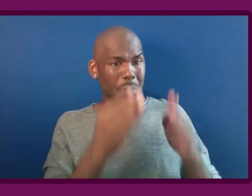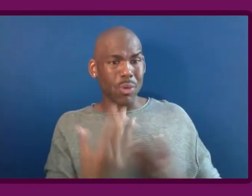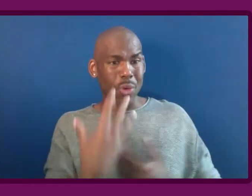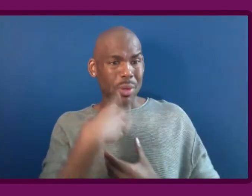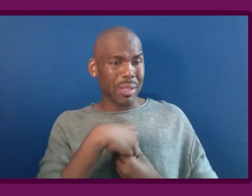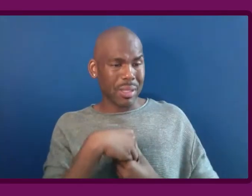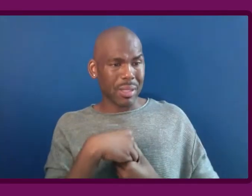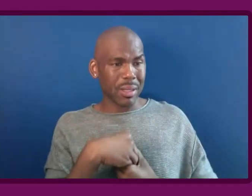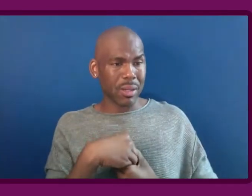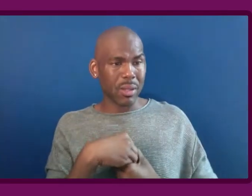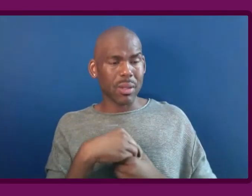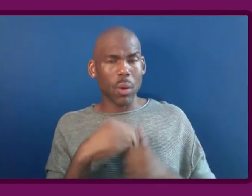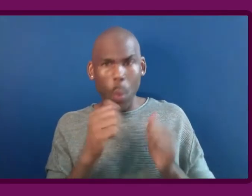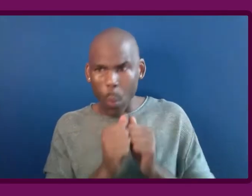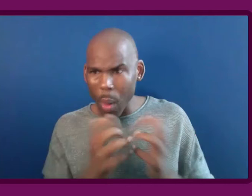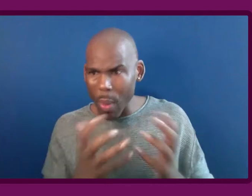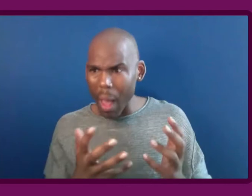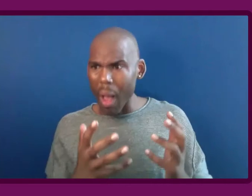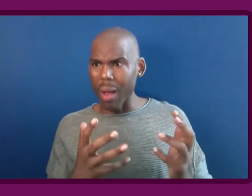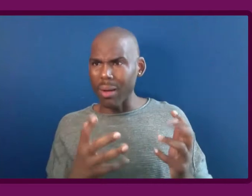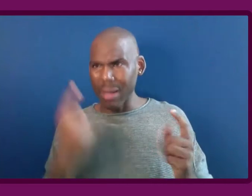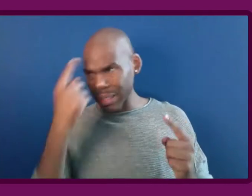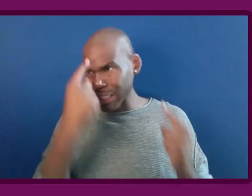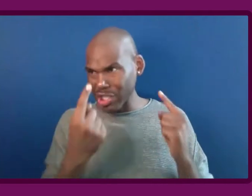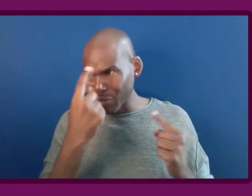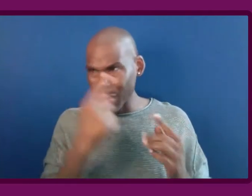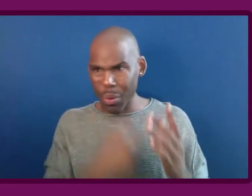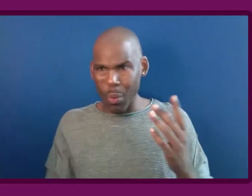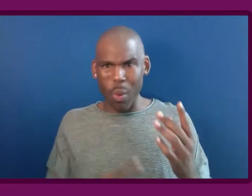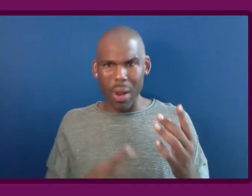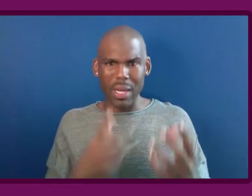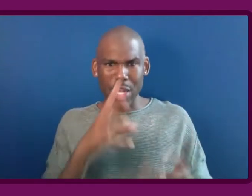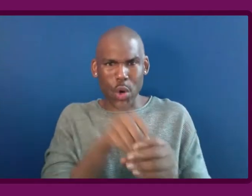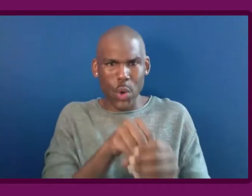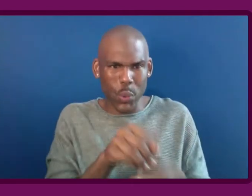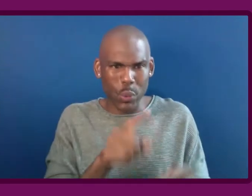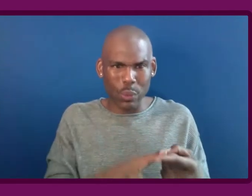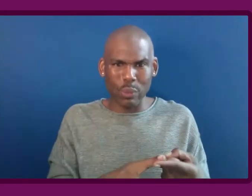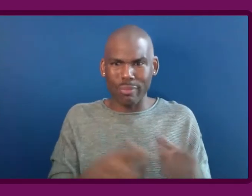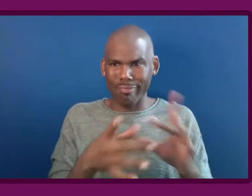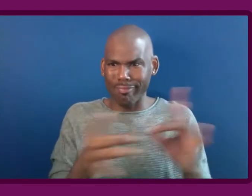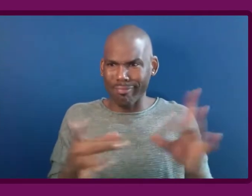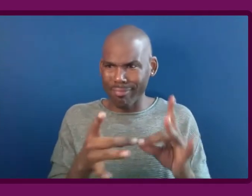who is autistic, without contemplating what it would require to tell a story about someone who